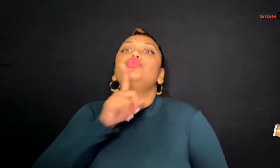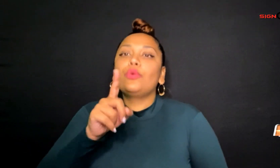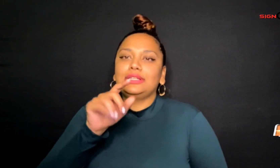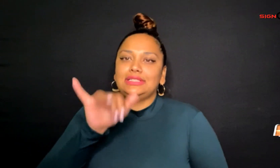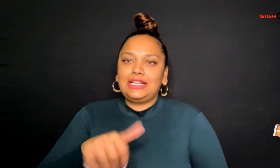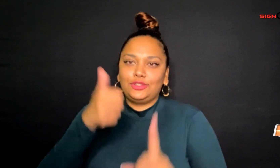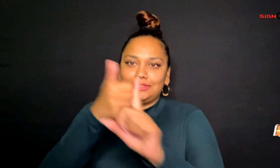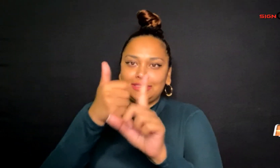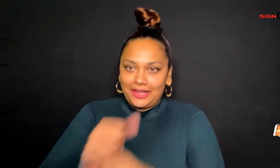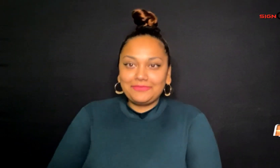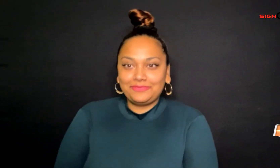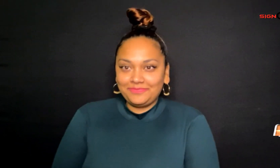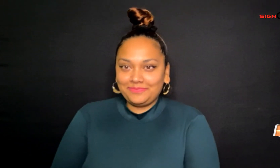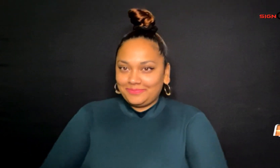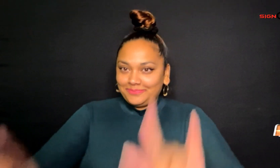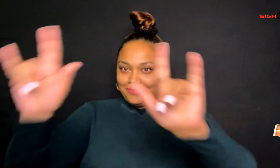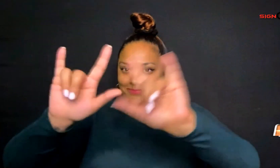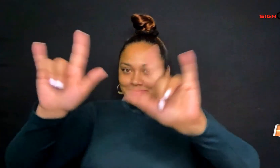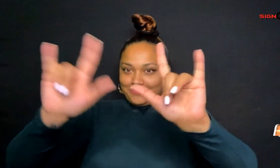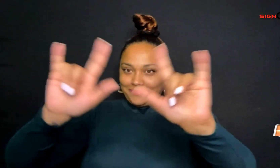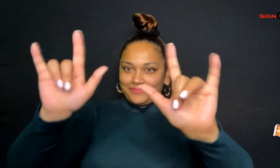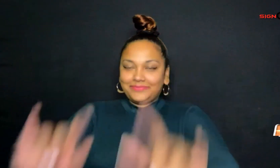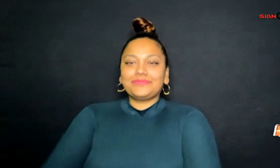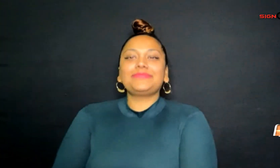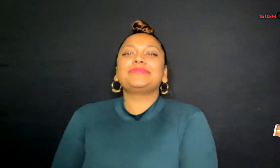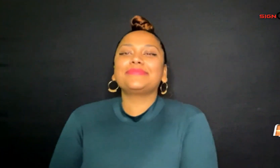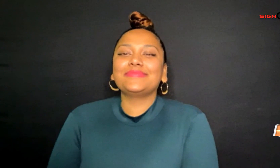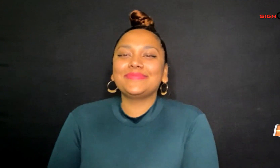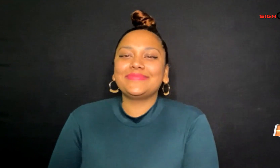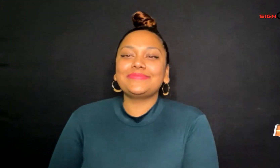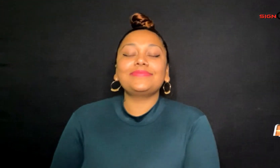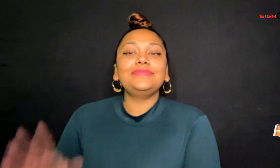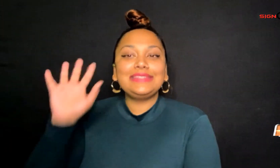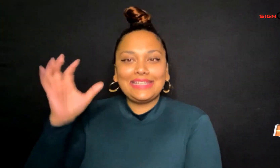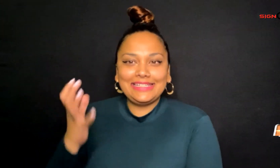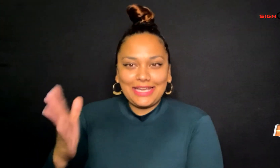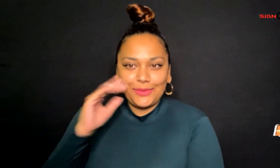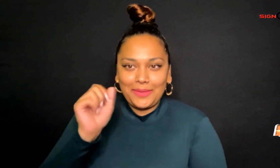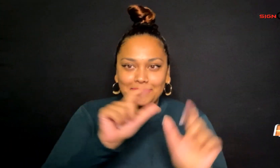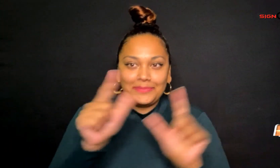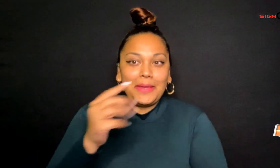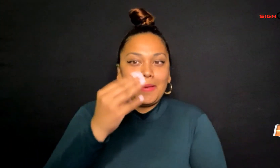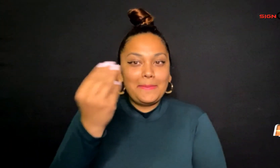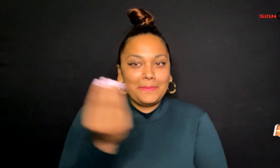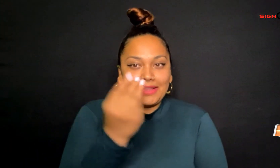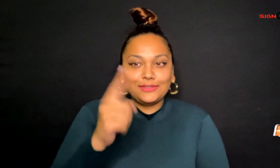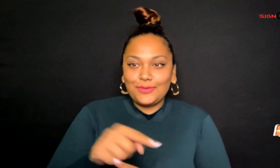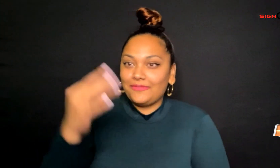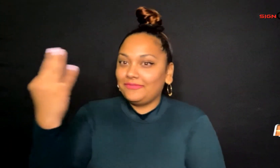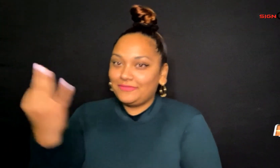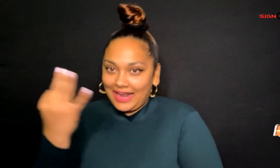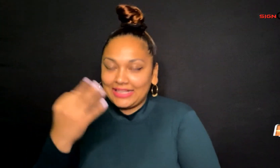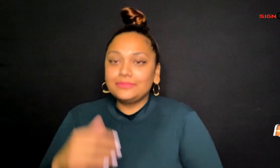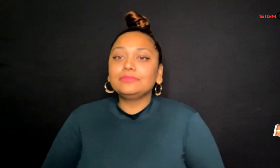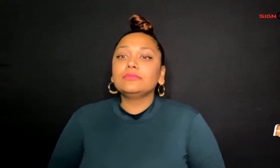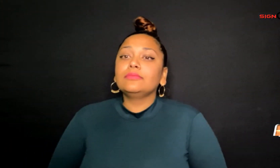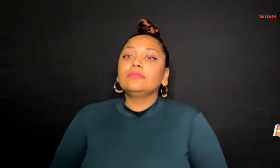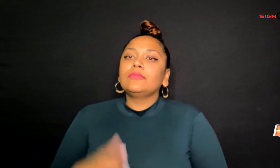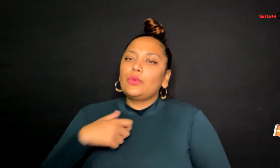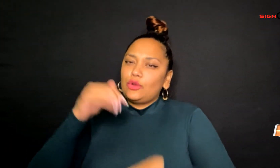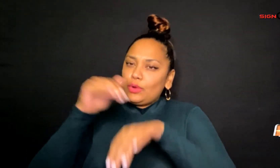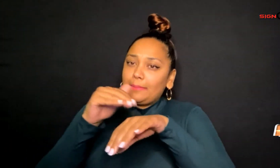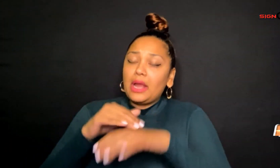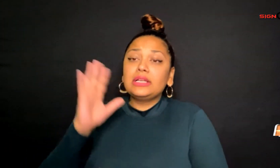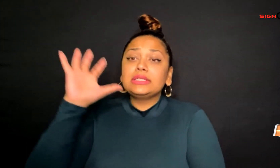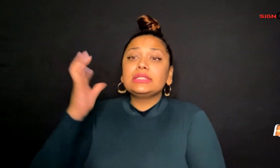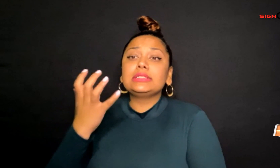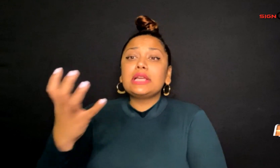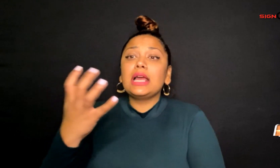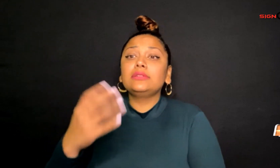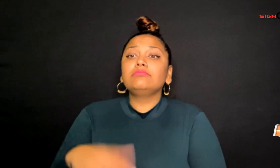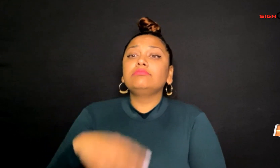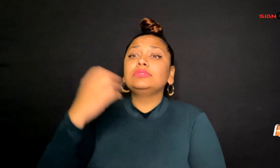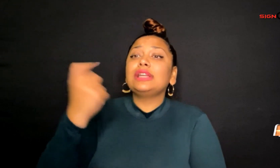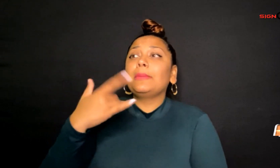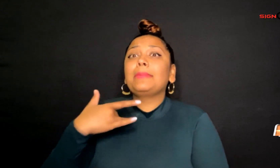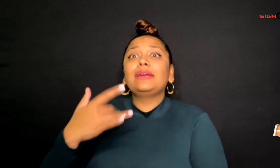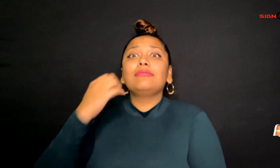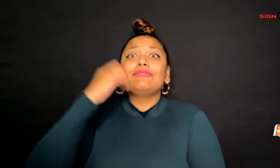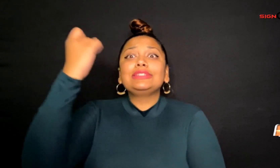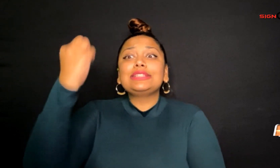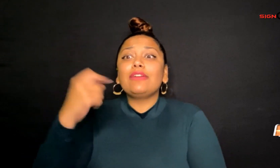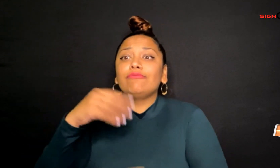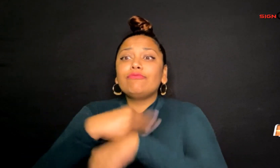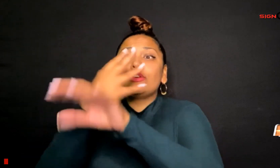you are Sign1News will be broadcasting updates Monday through Friday and a reminder of the